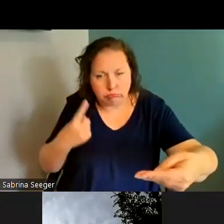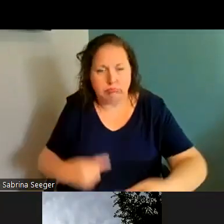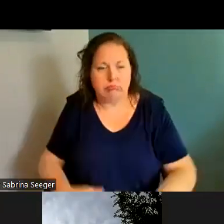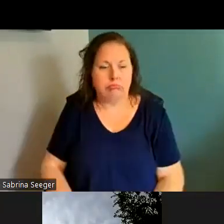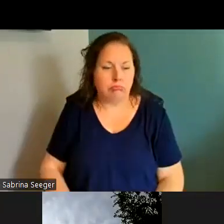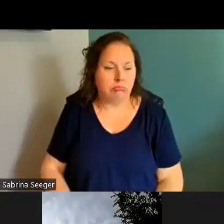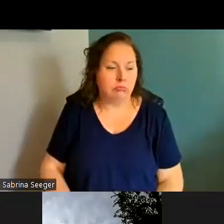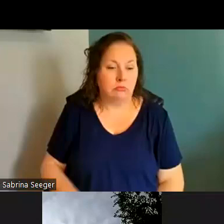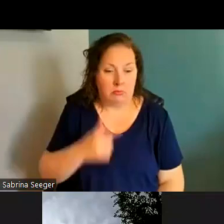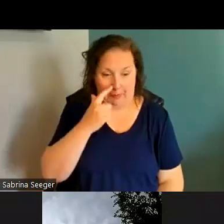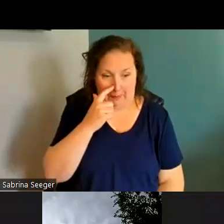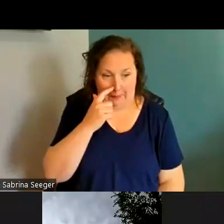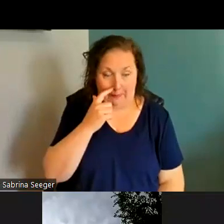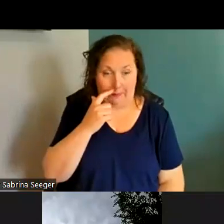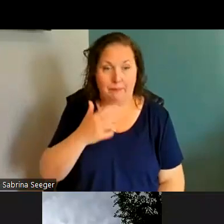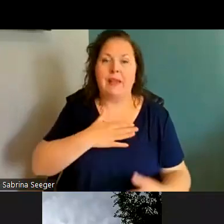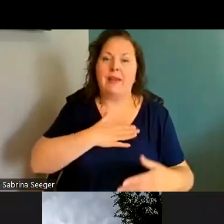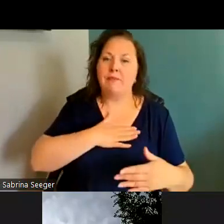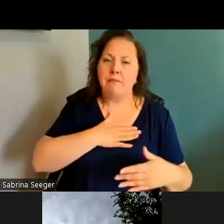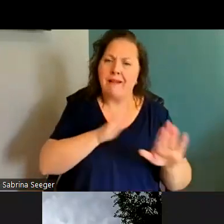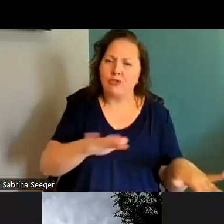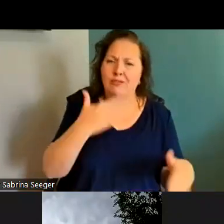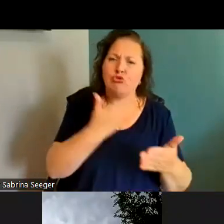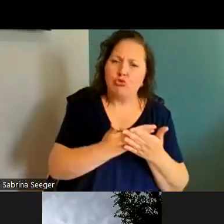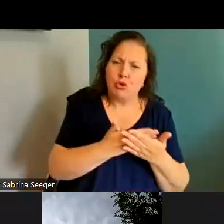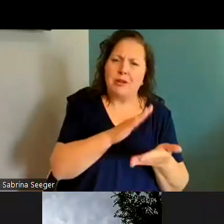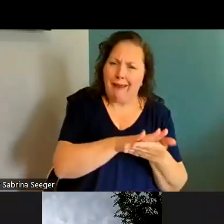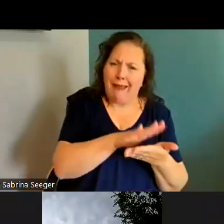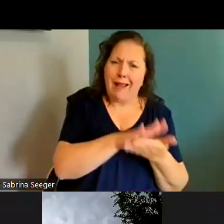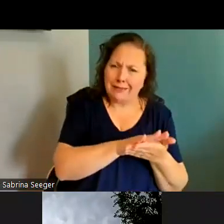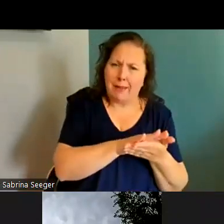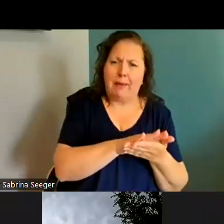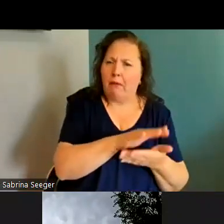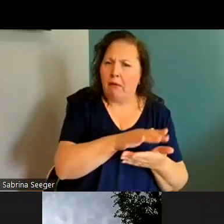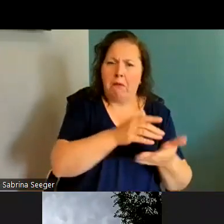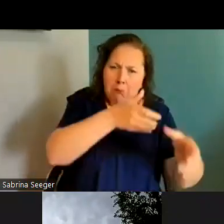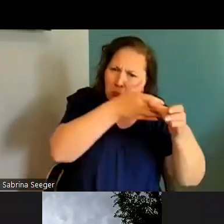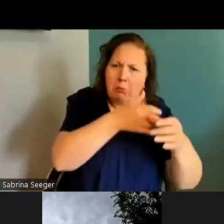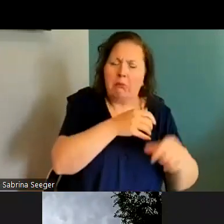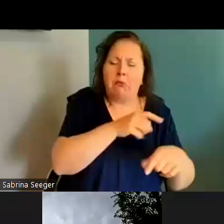If my child has good academic cognitive skills could they be found eligible for